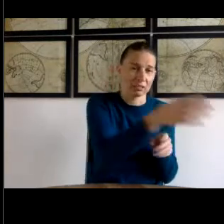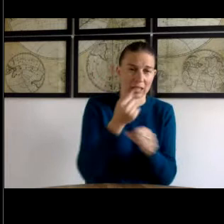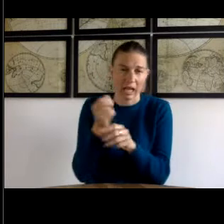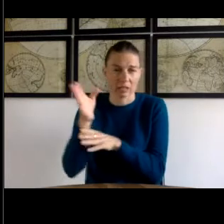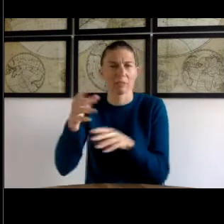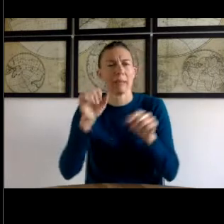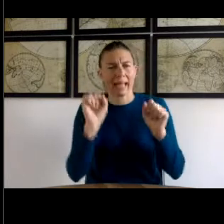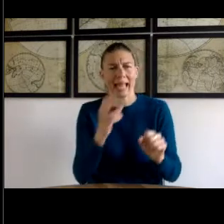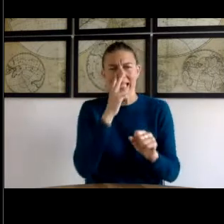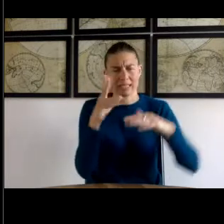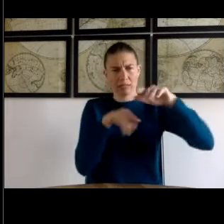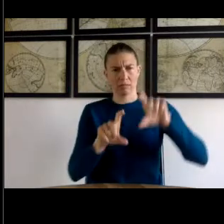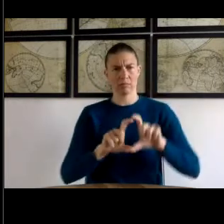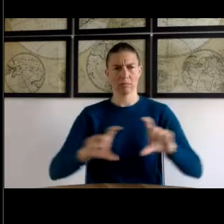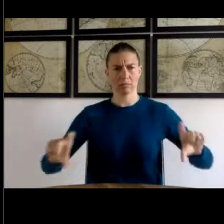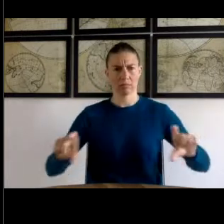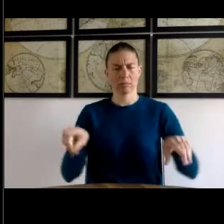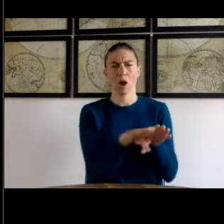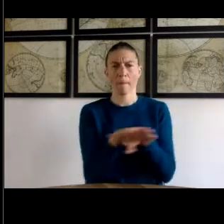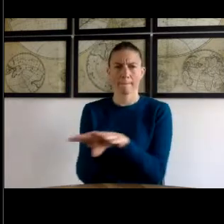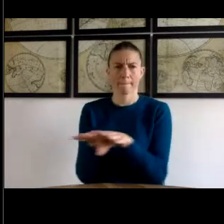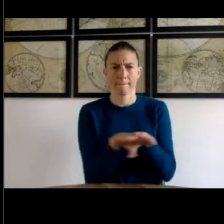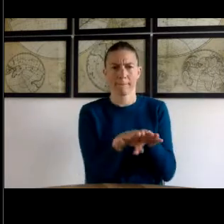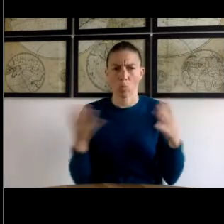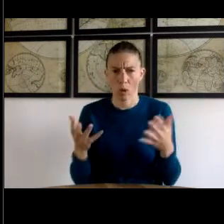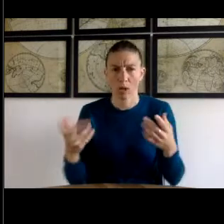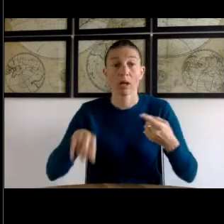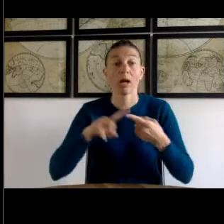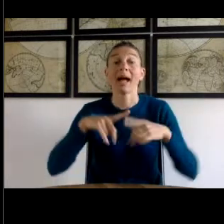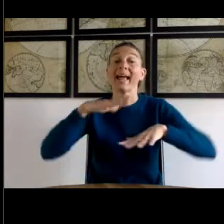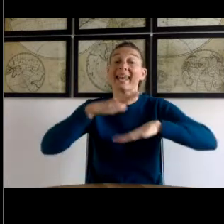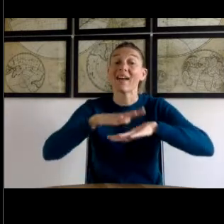The first one is networking activities meaning